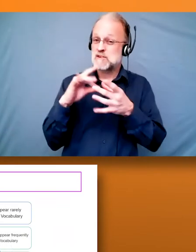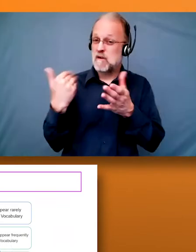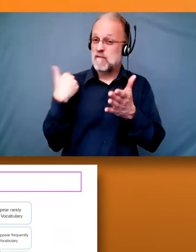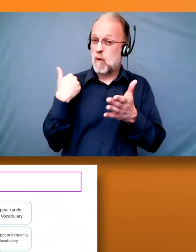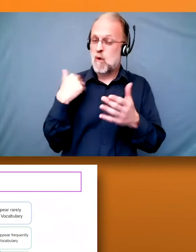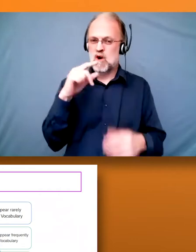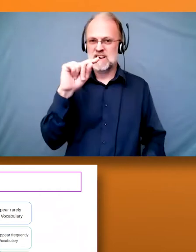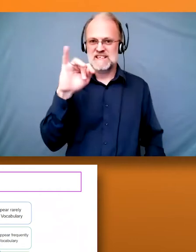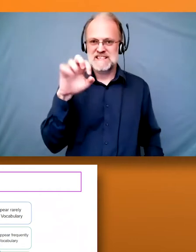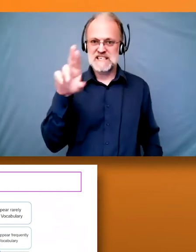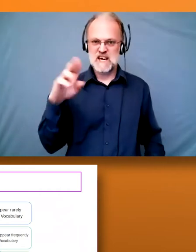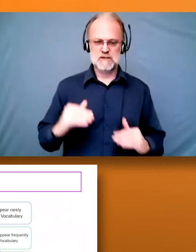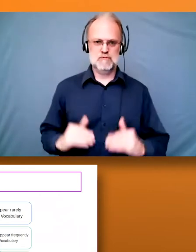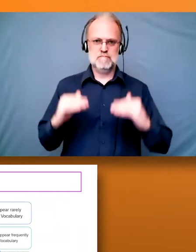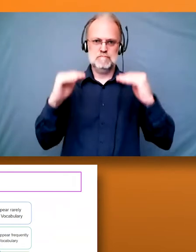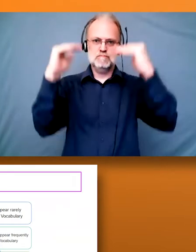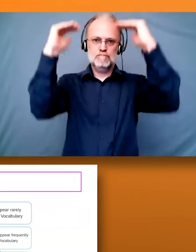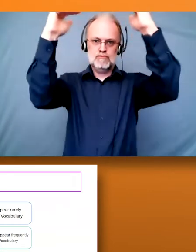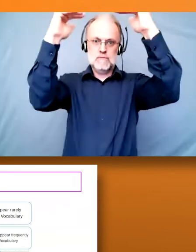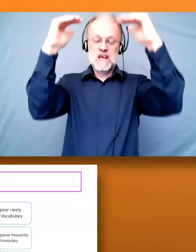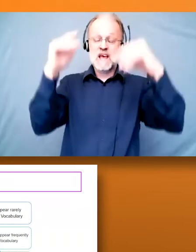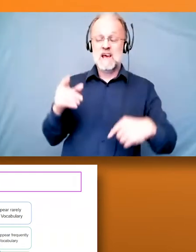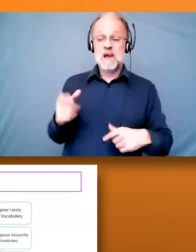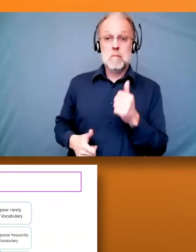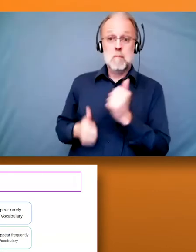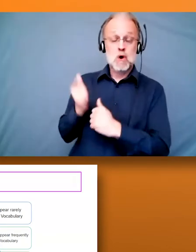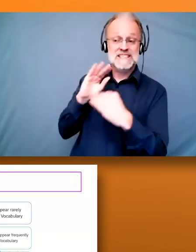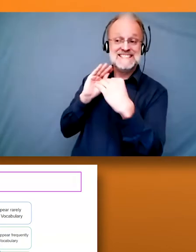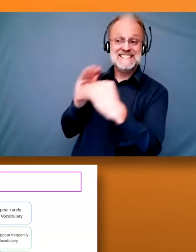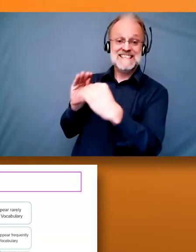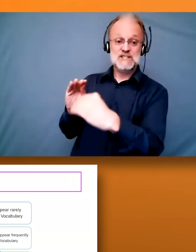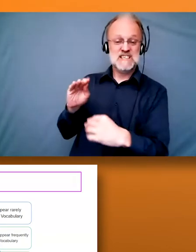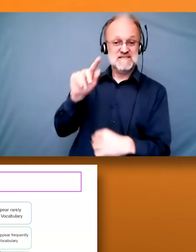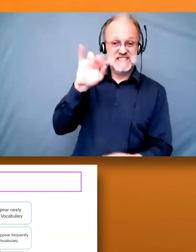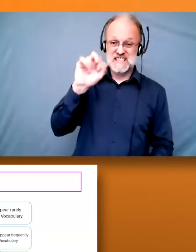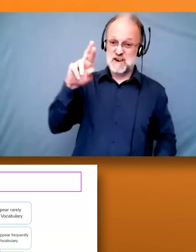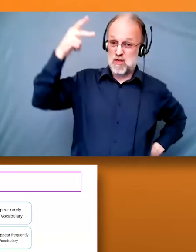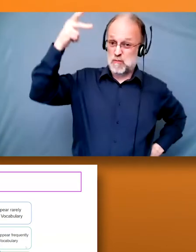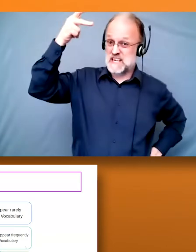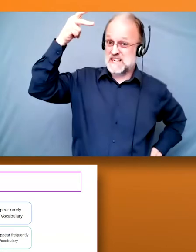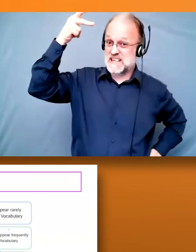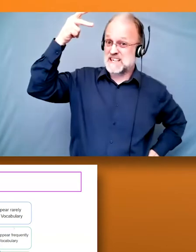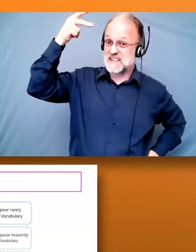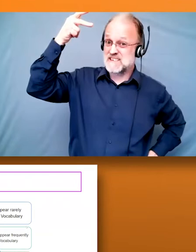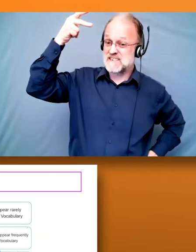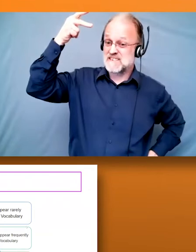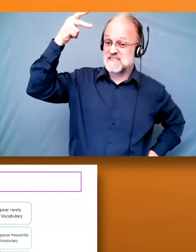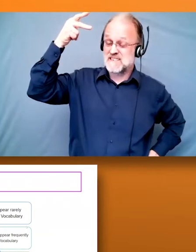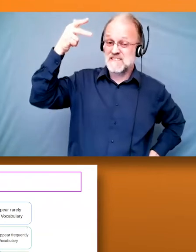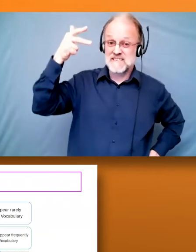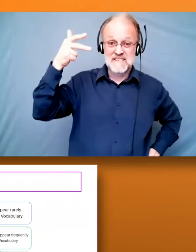Again, with the tiers, you're most likely going to be teaching at that tier 3 level.